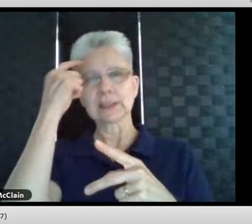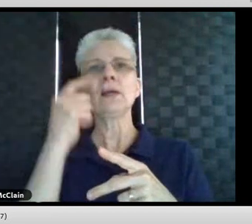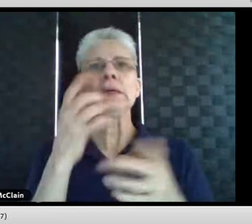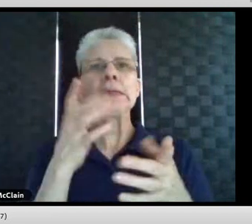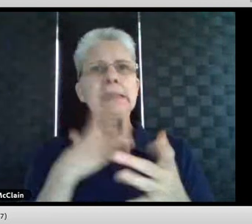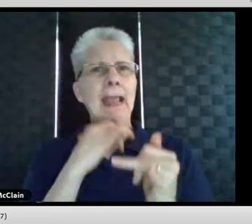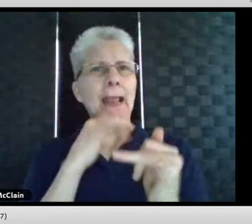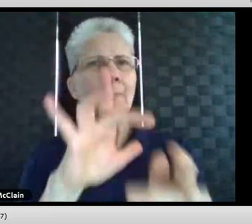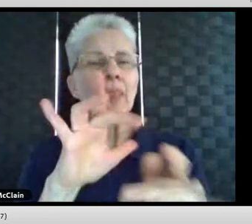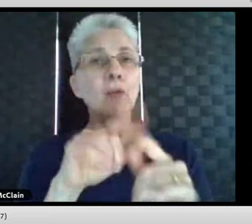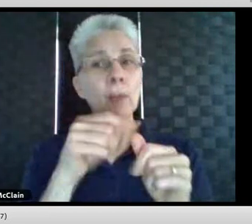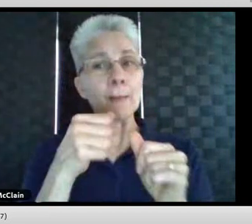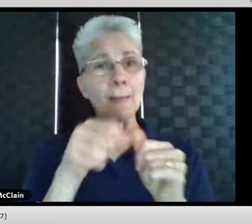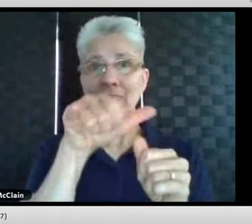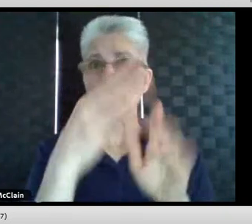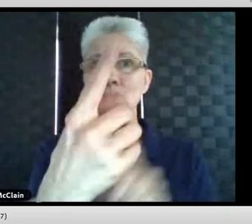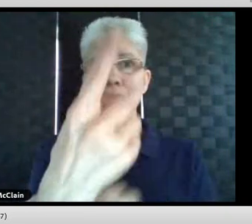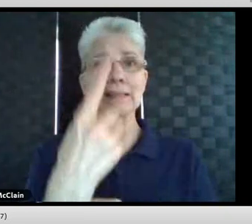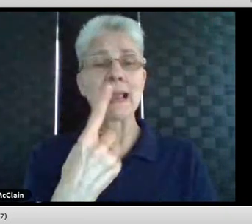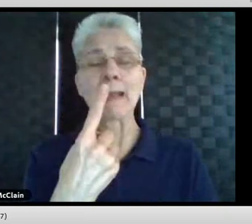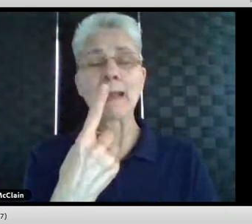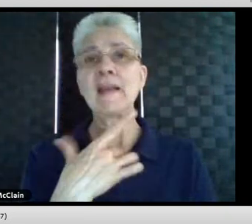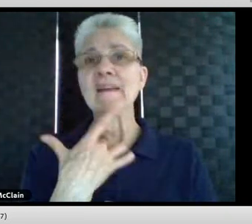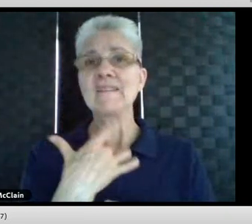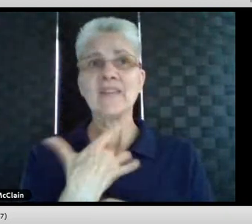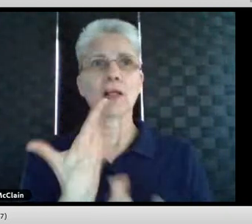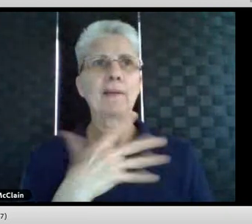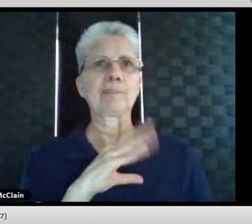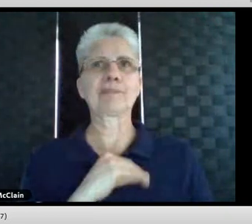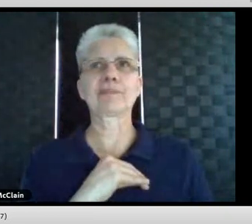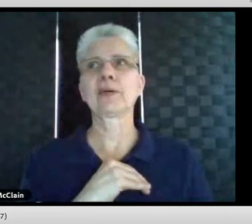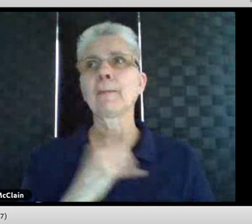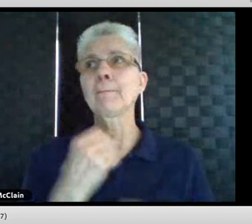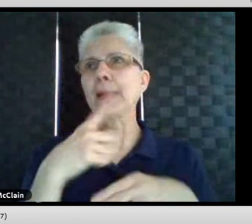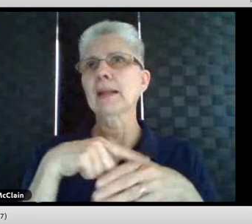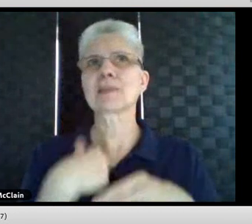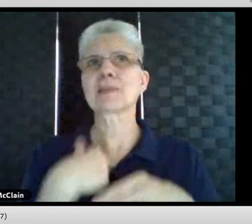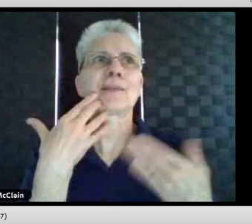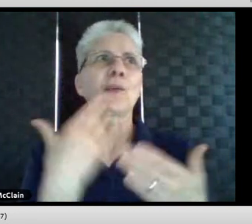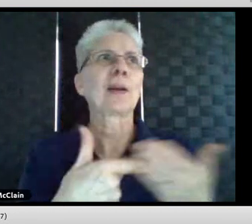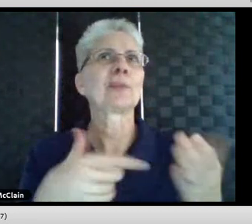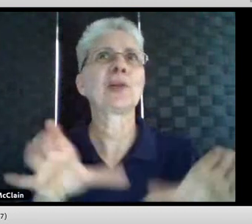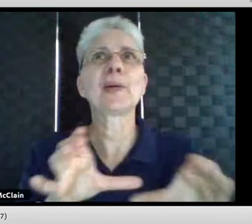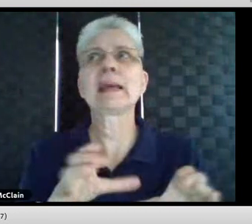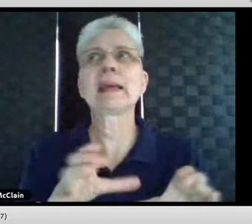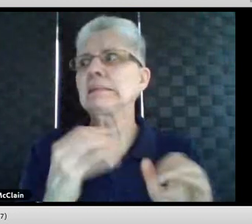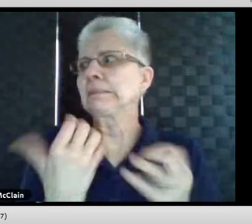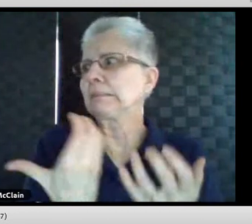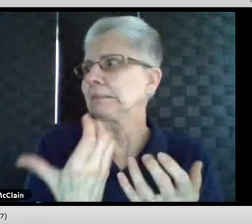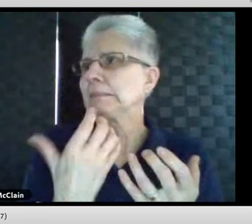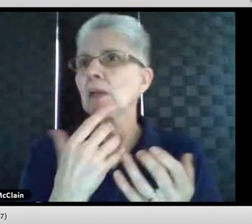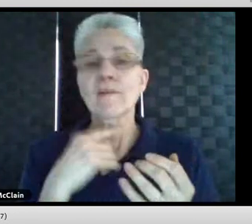because, remember, this person came in feeling already, a lot of times, like they didn't know what they were doing or they realized that they needed help